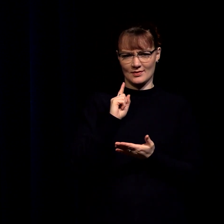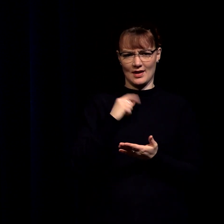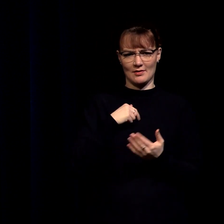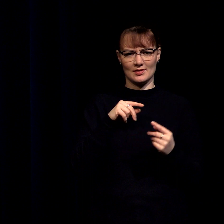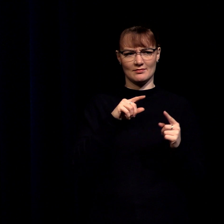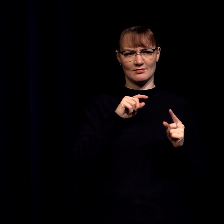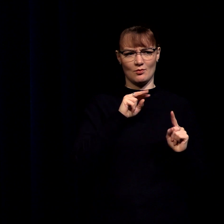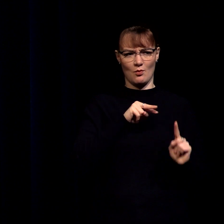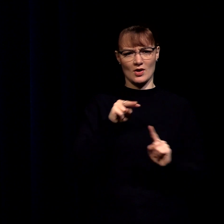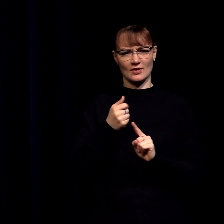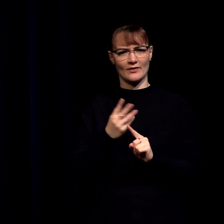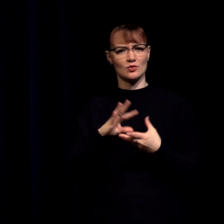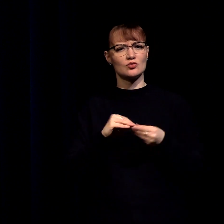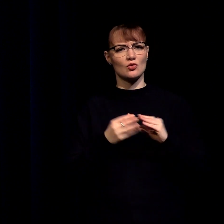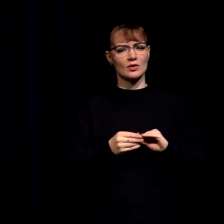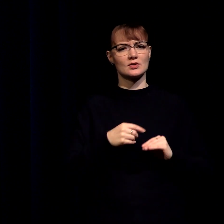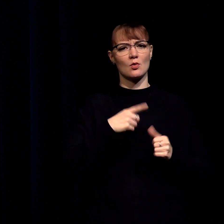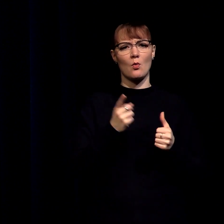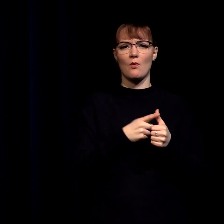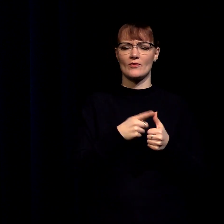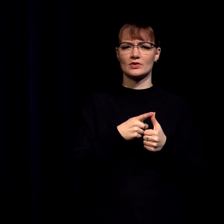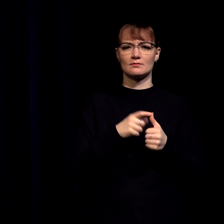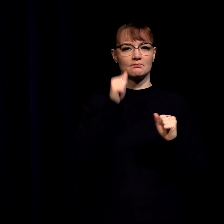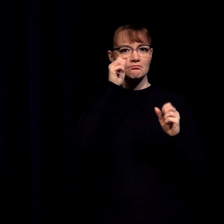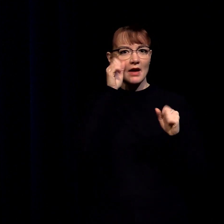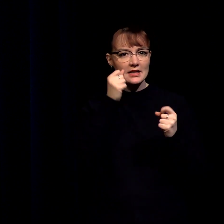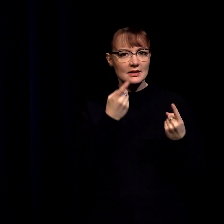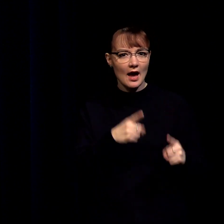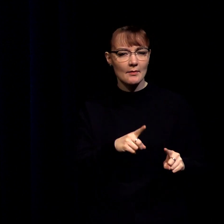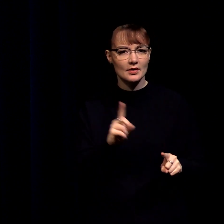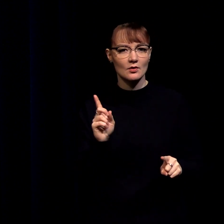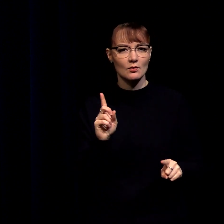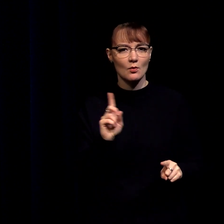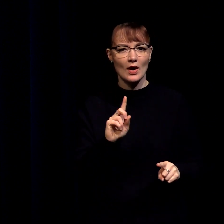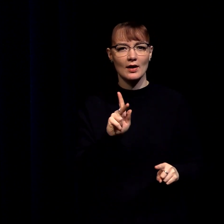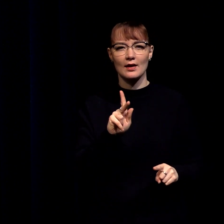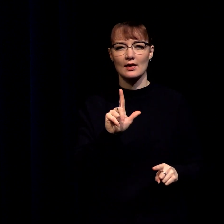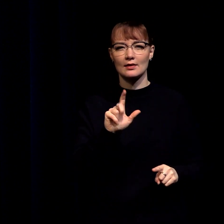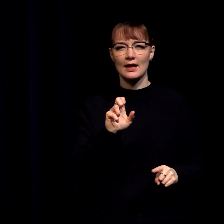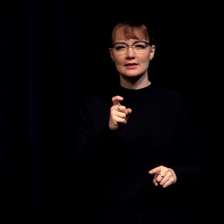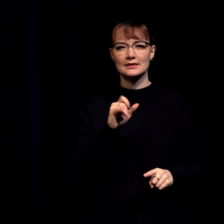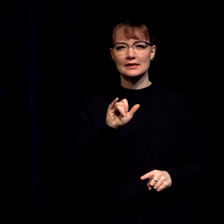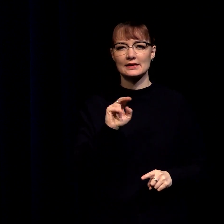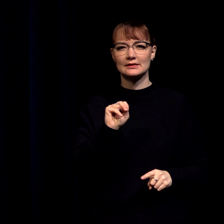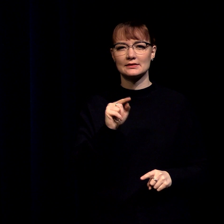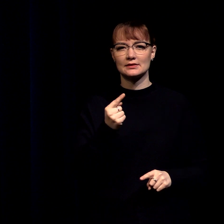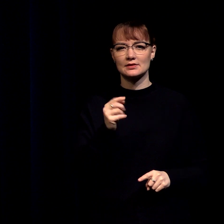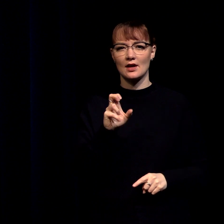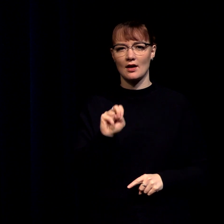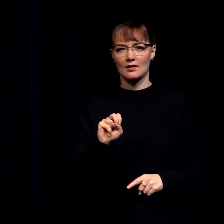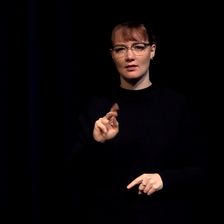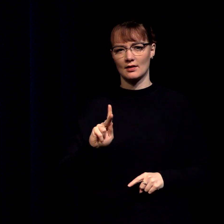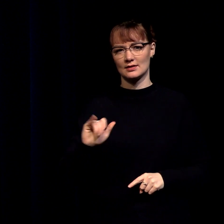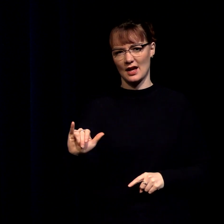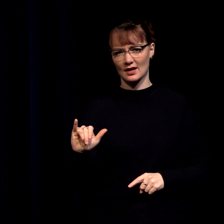different things. One incredible thing happening. Lexington, Kentucky there's a small college called Asbury college. And